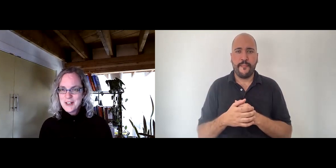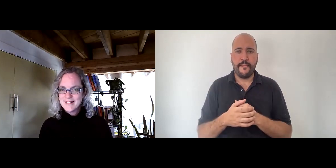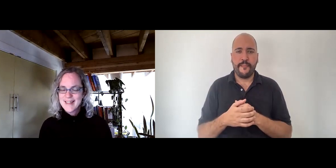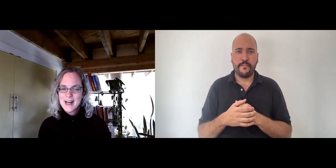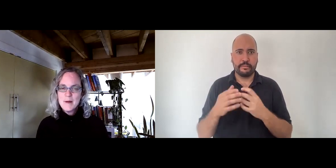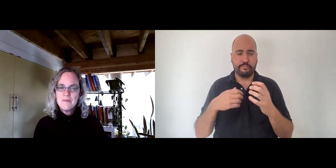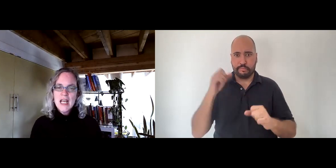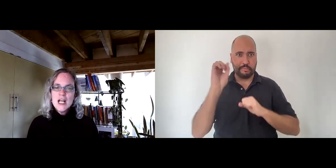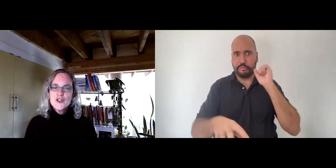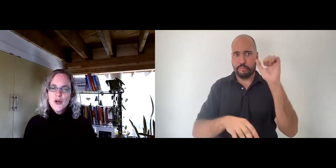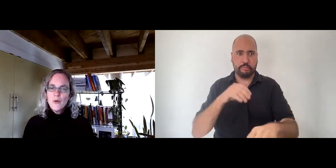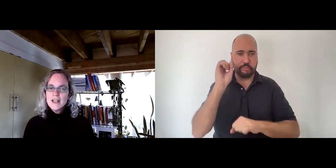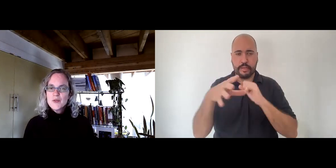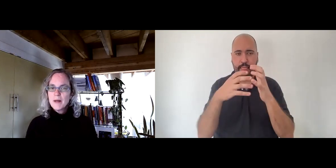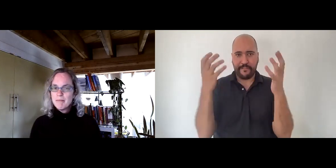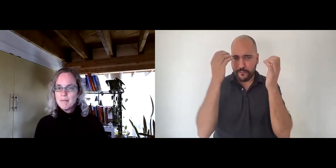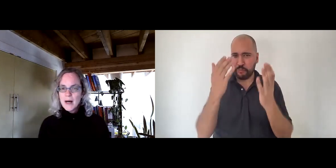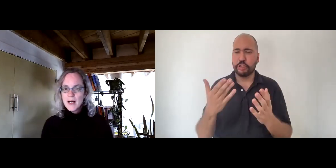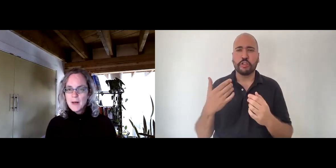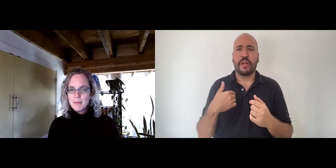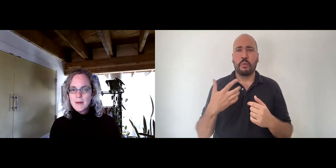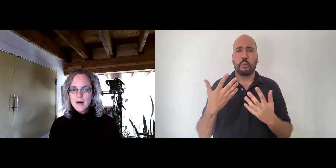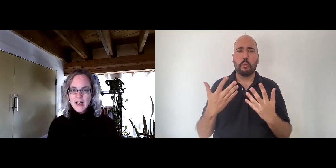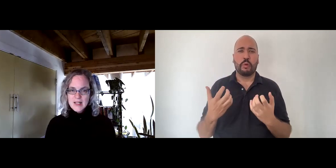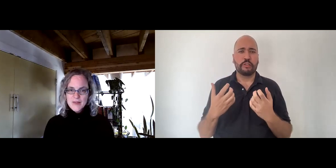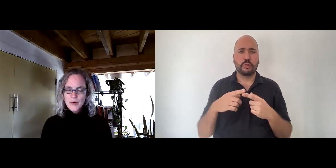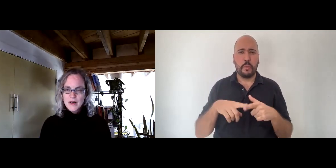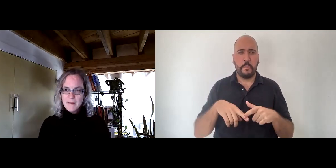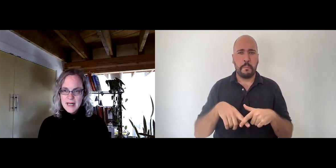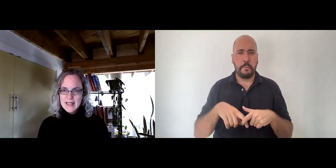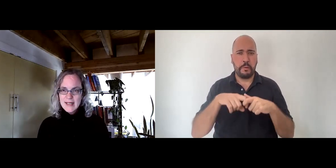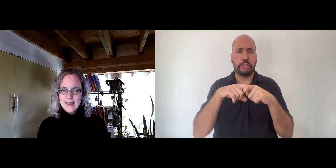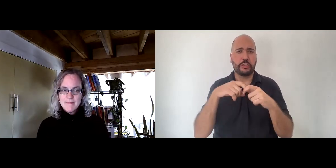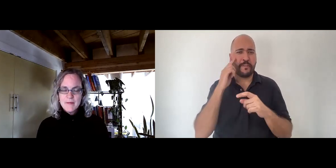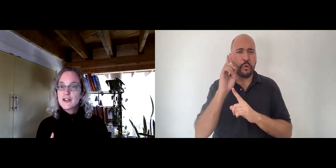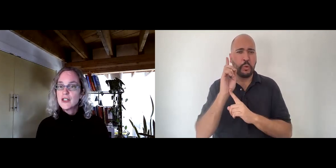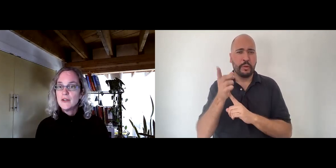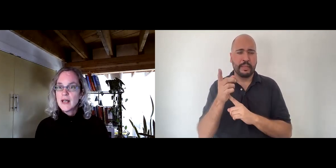So I just wanna pause for a minute. Actually, I take that back.